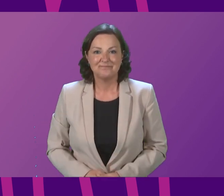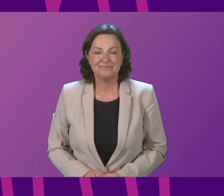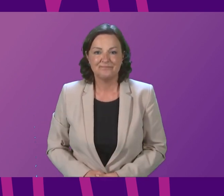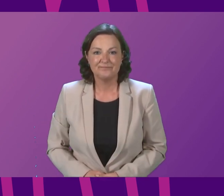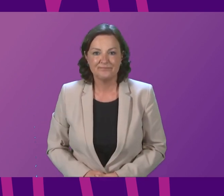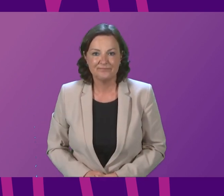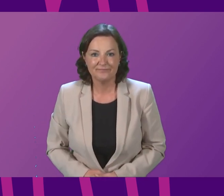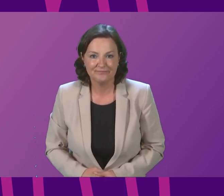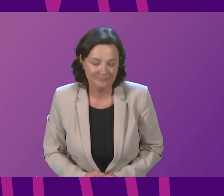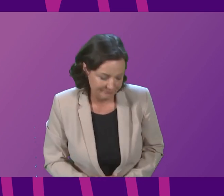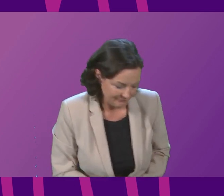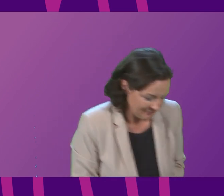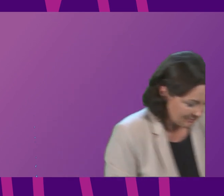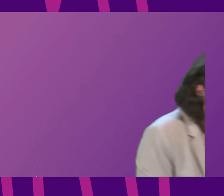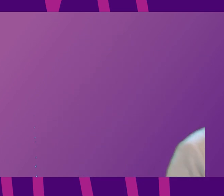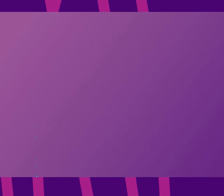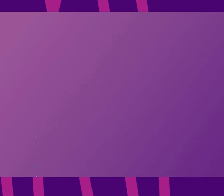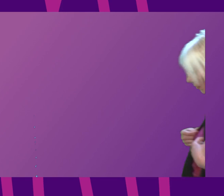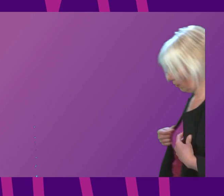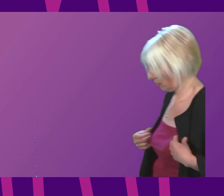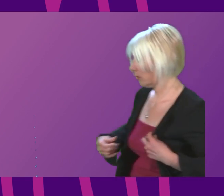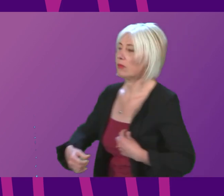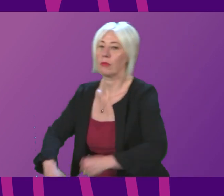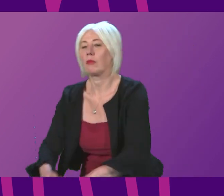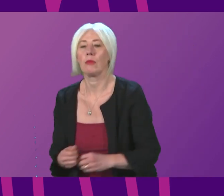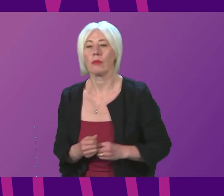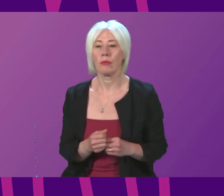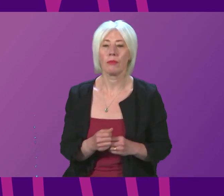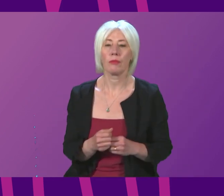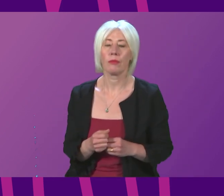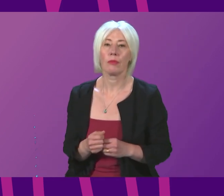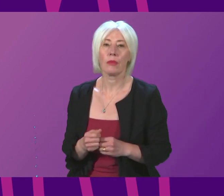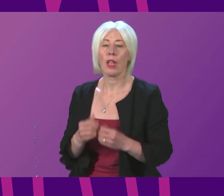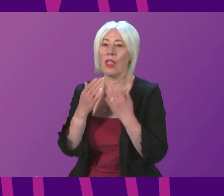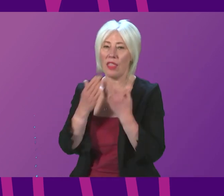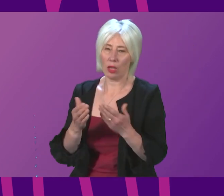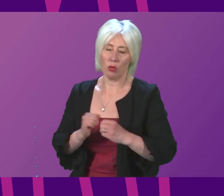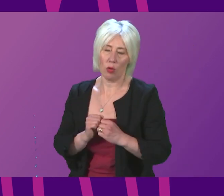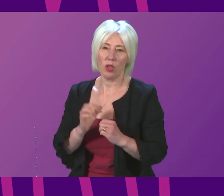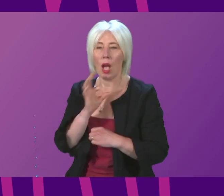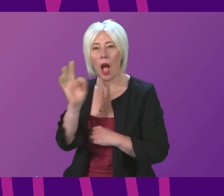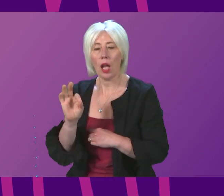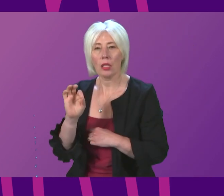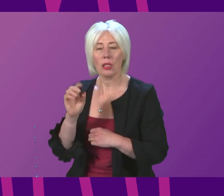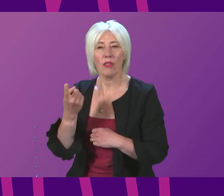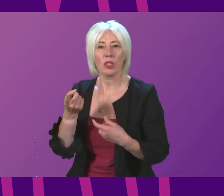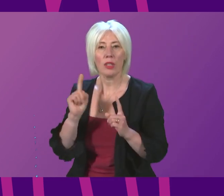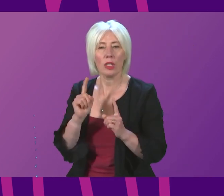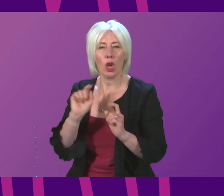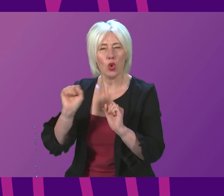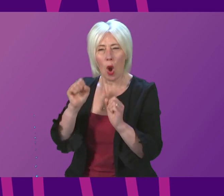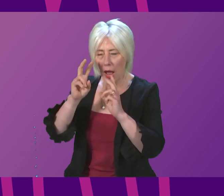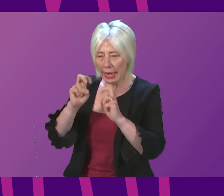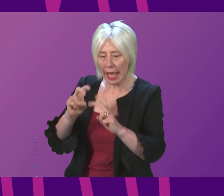To ask the First Minister what the Scottish Government’s analysis is of the potential